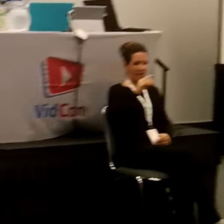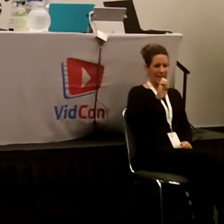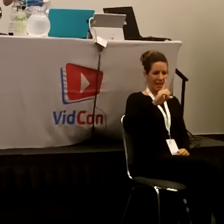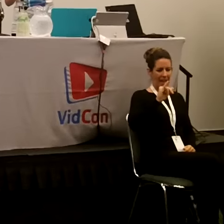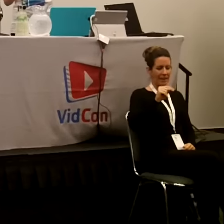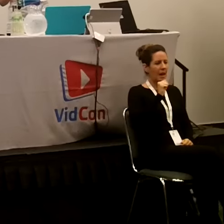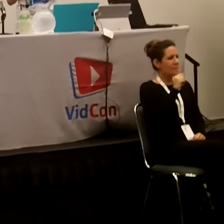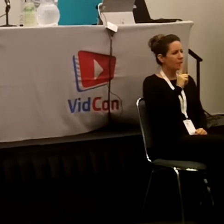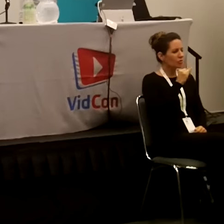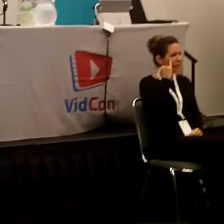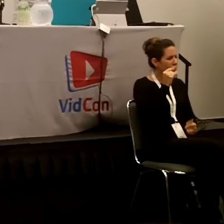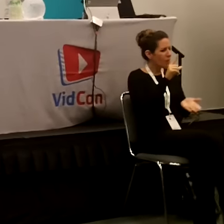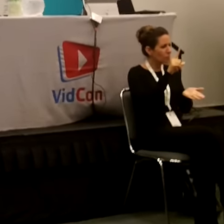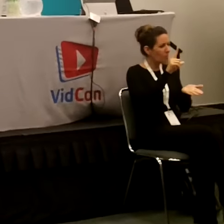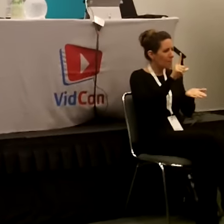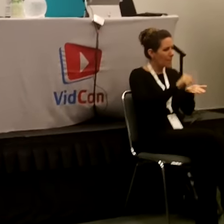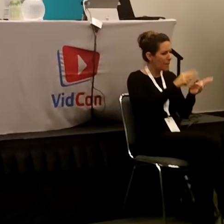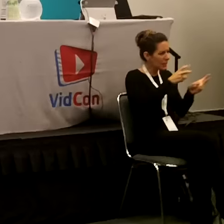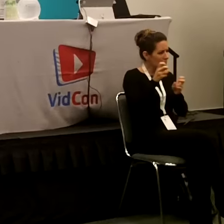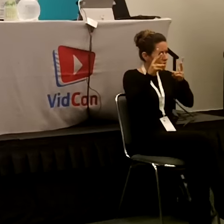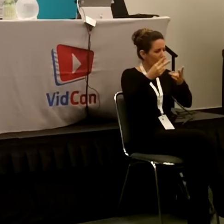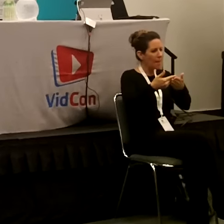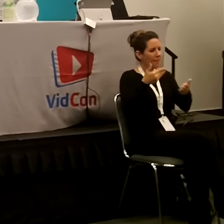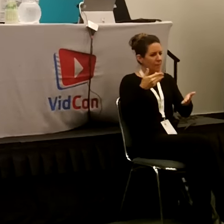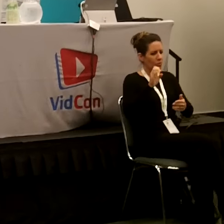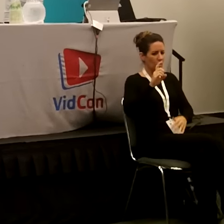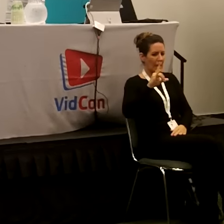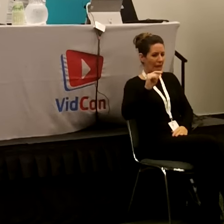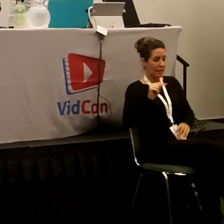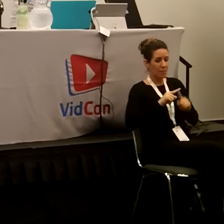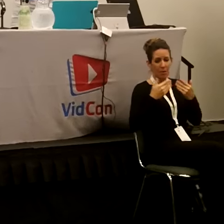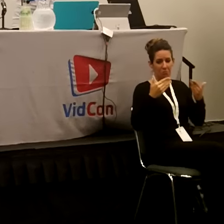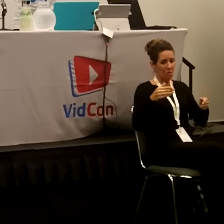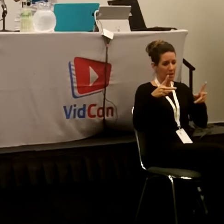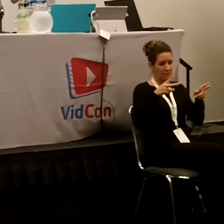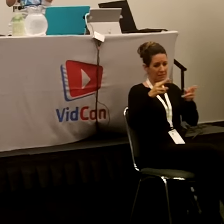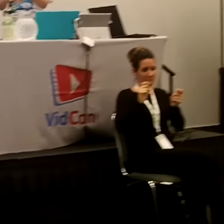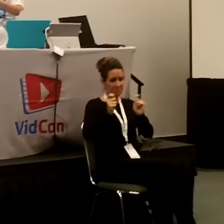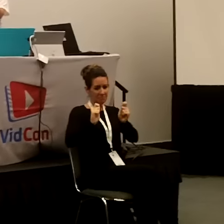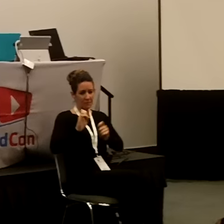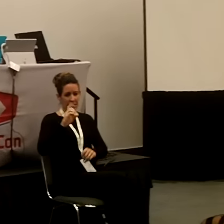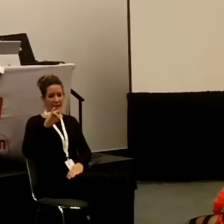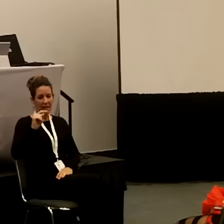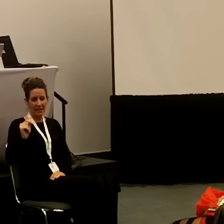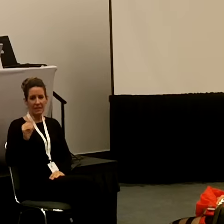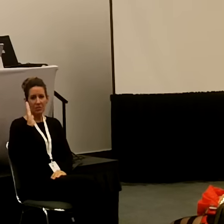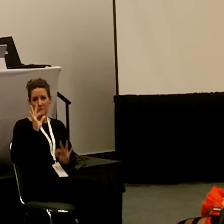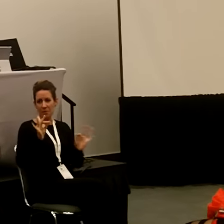before editing it - I can't remember right now, but either way, yeah, just edit, and then, tweak it a little bit and you're good to go.